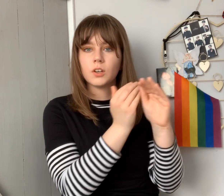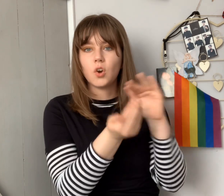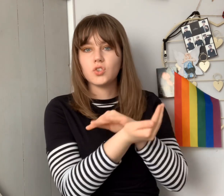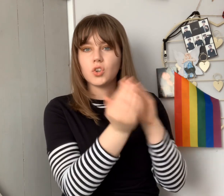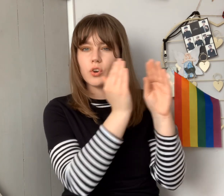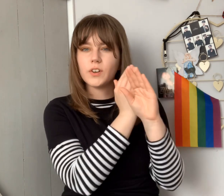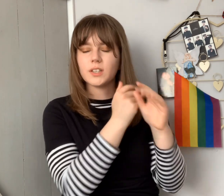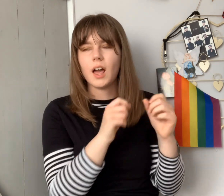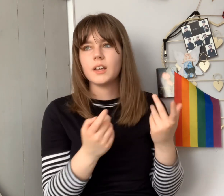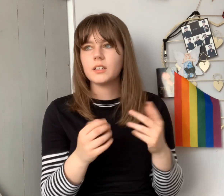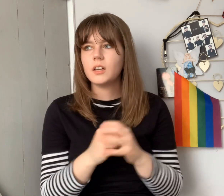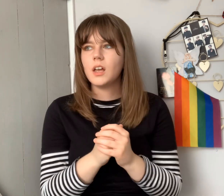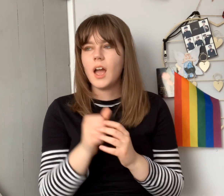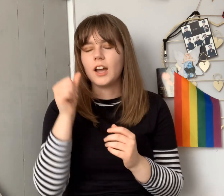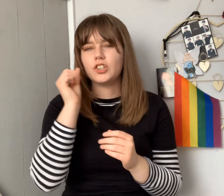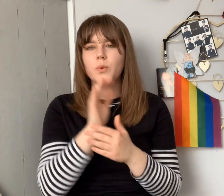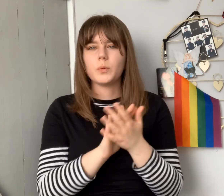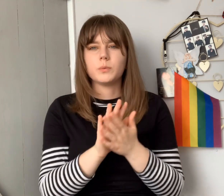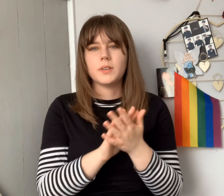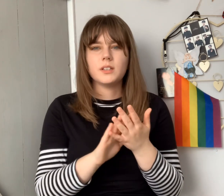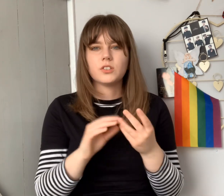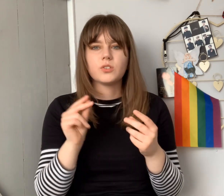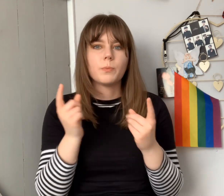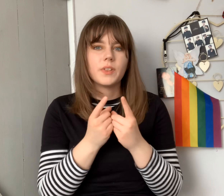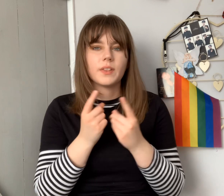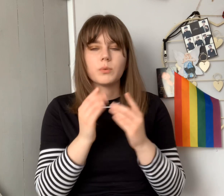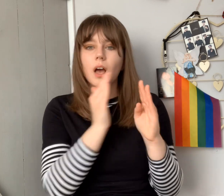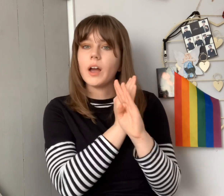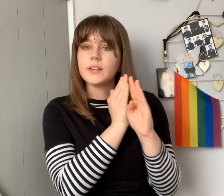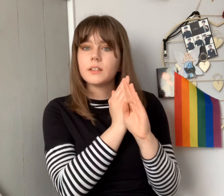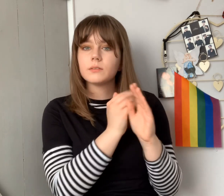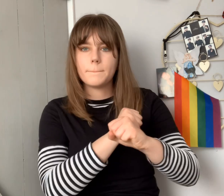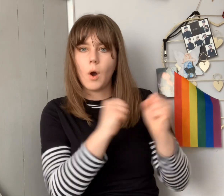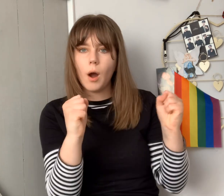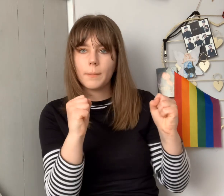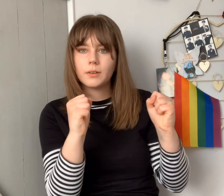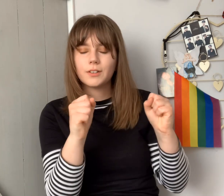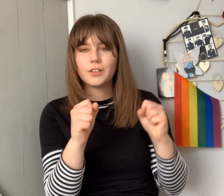"Undercover" I knew it was meaning that something was hiding